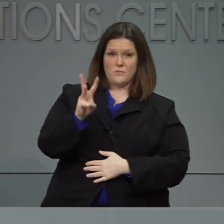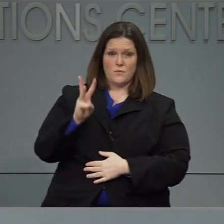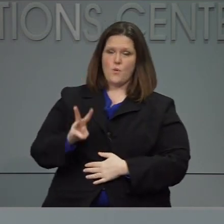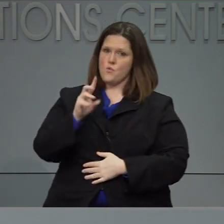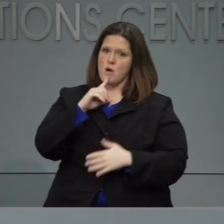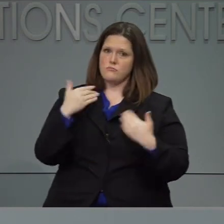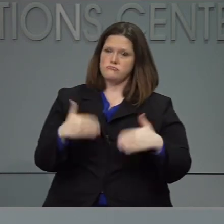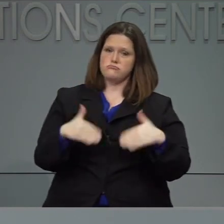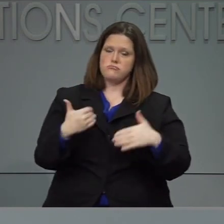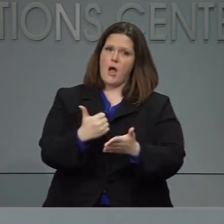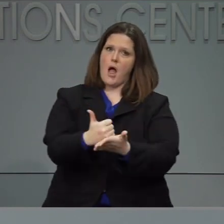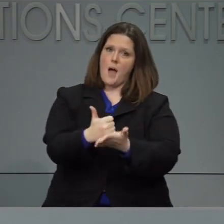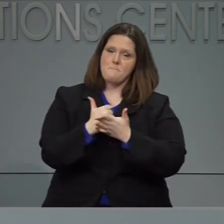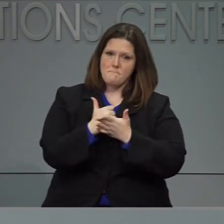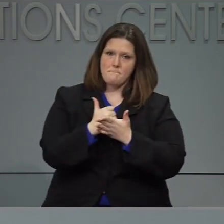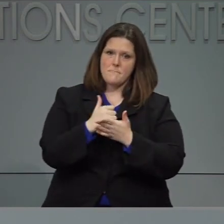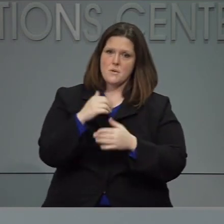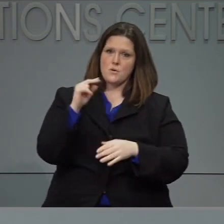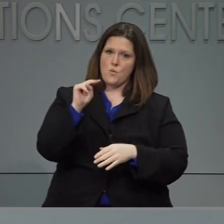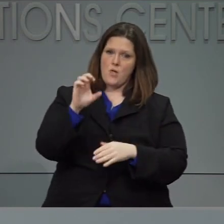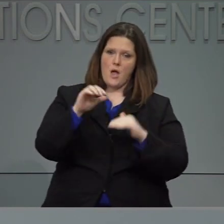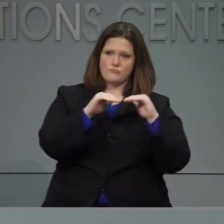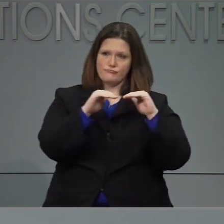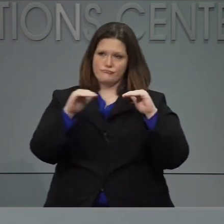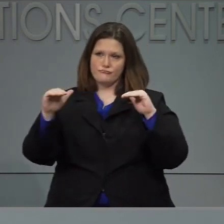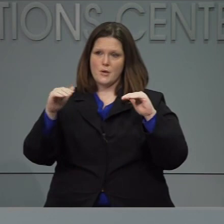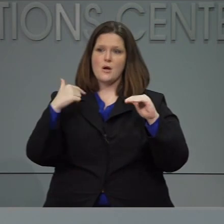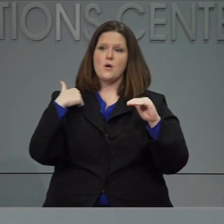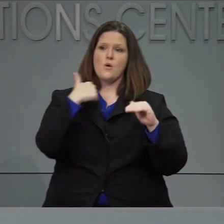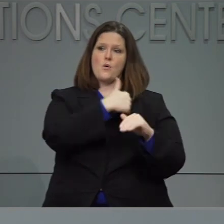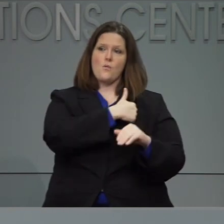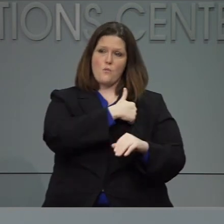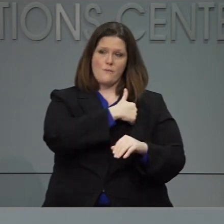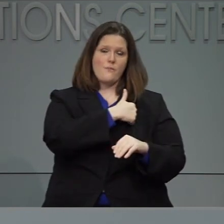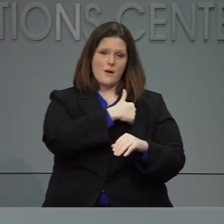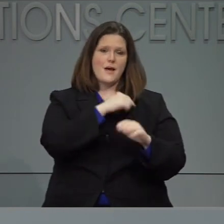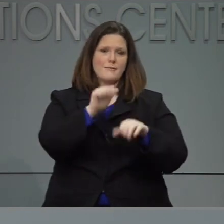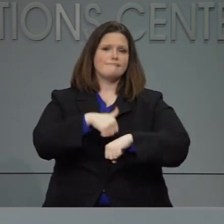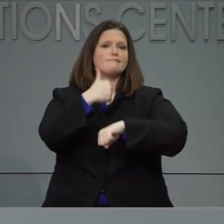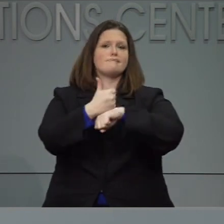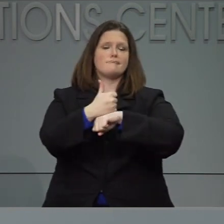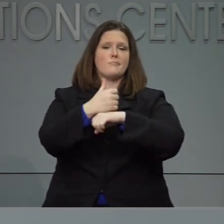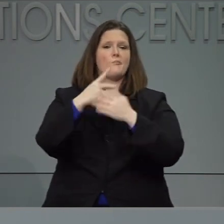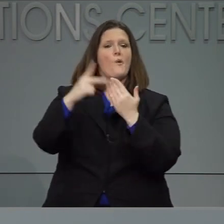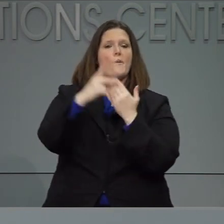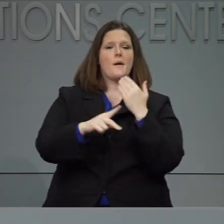THAT'S WHY THIS WEEK WE LAUNCHED LAST RITES ENNIS A PUBLIC AWARENESS CAMPAIGN IN SPANISH.